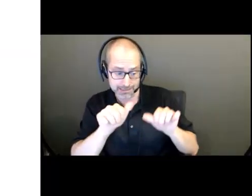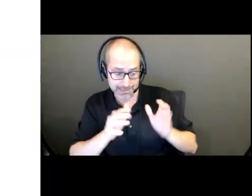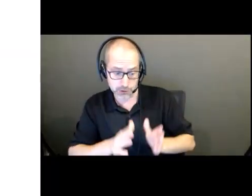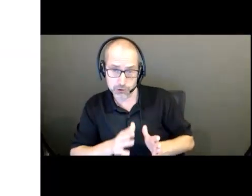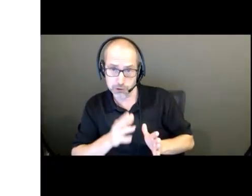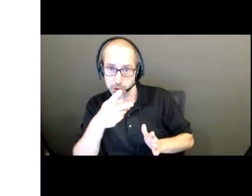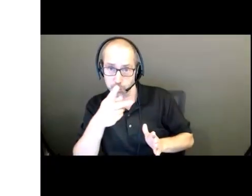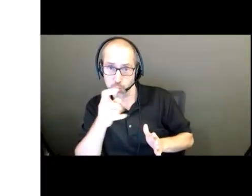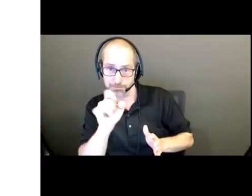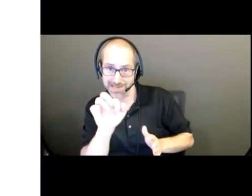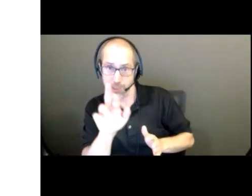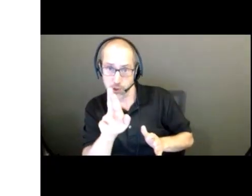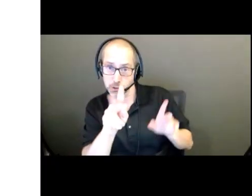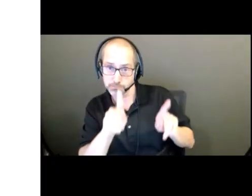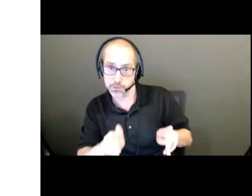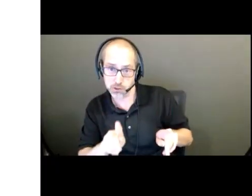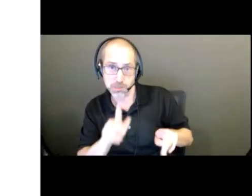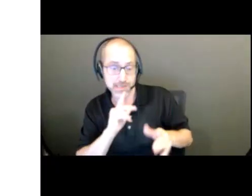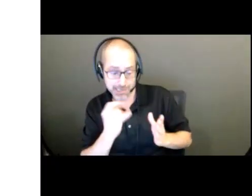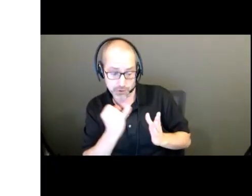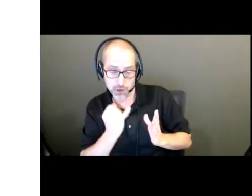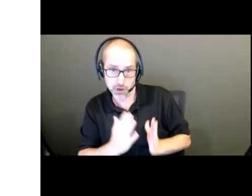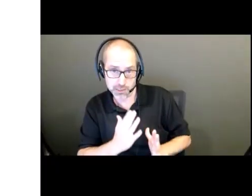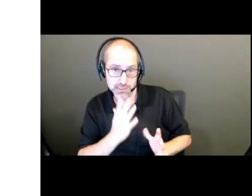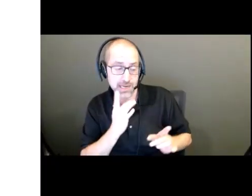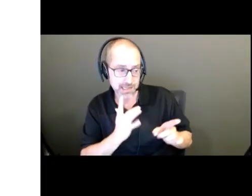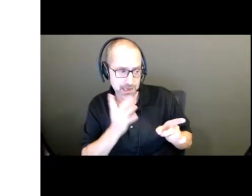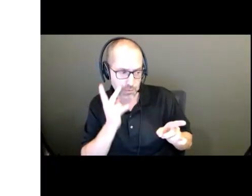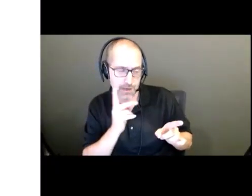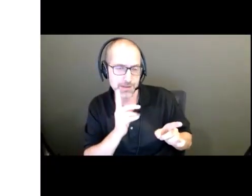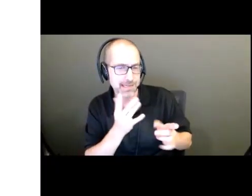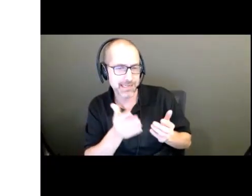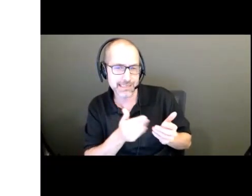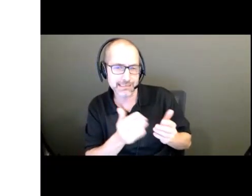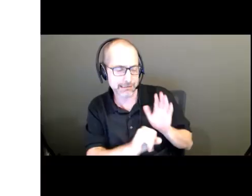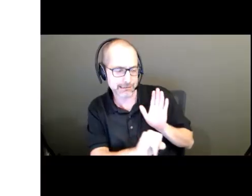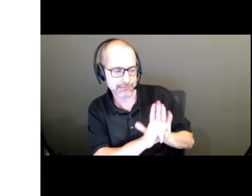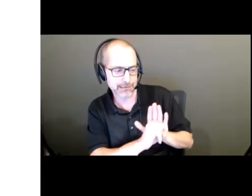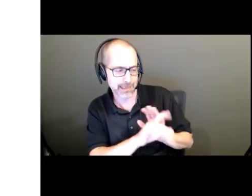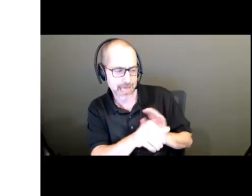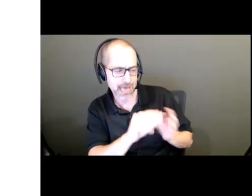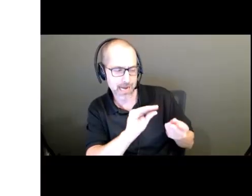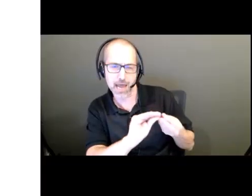will be able to spot exaggerated amounts or omitted essential expenses,